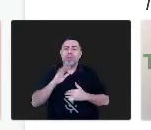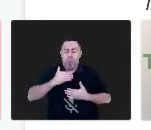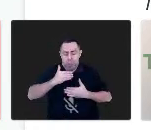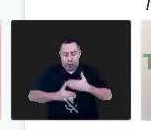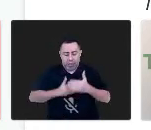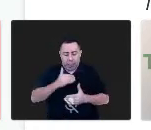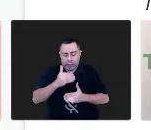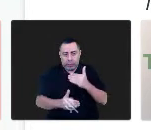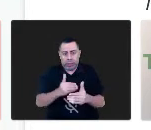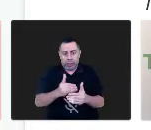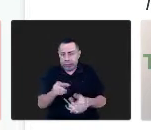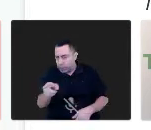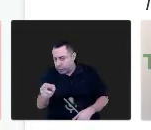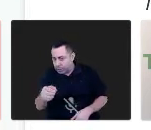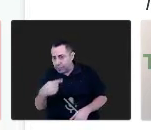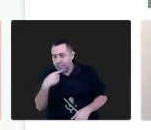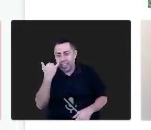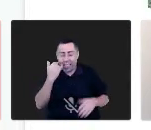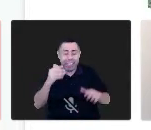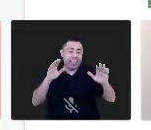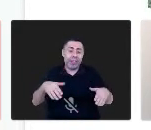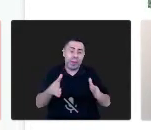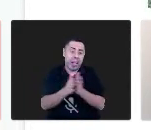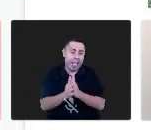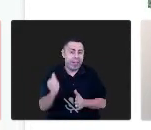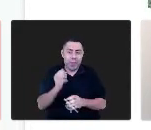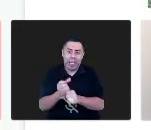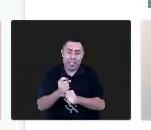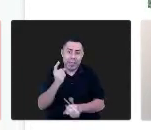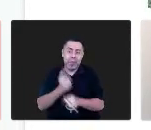right um so the other one that's important is tell everyone in their auntie you are looking